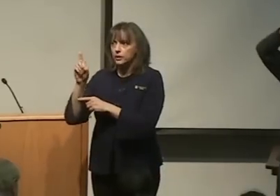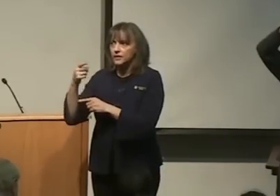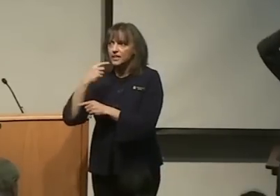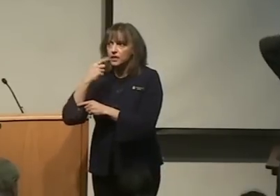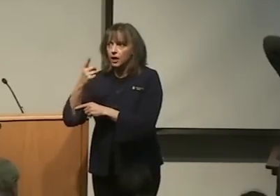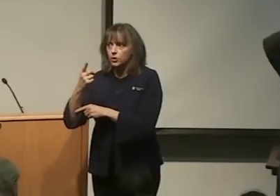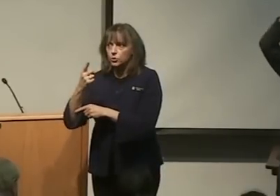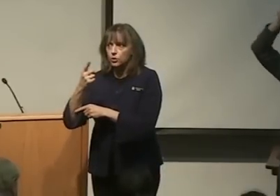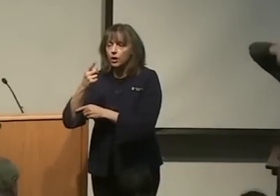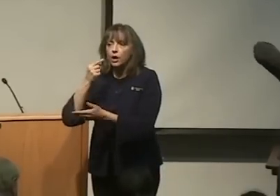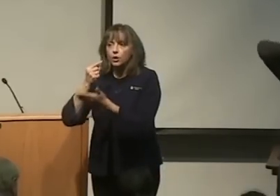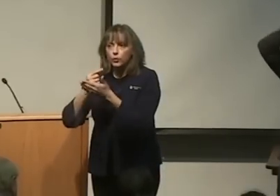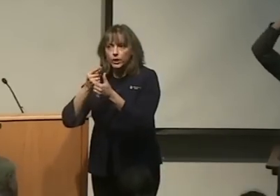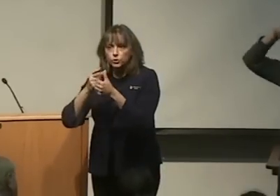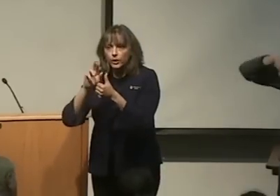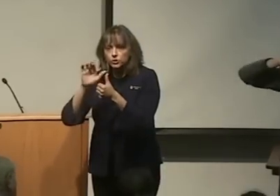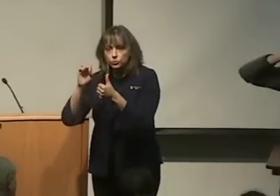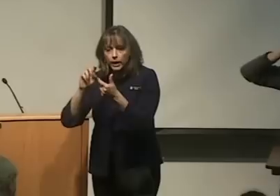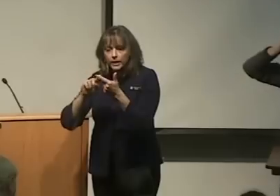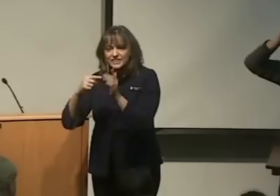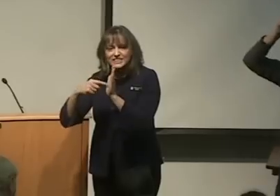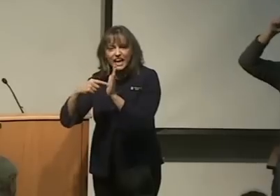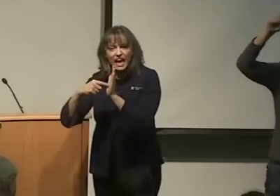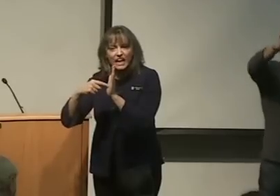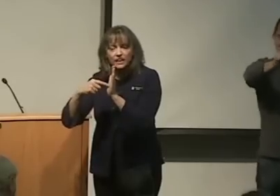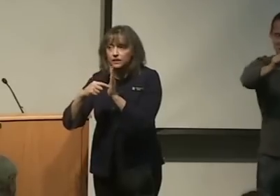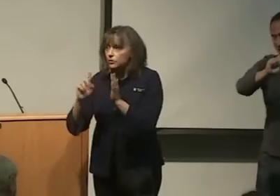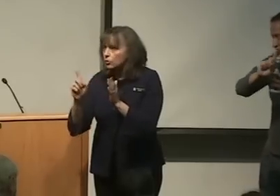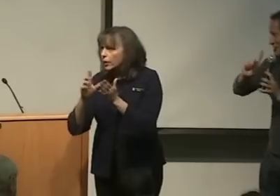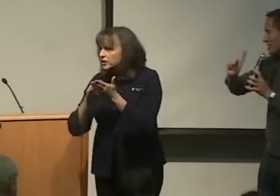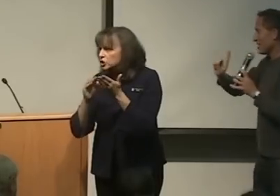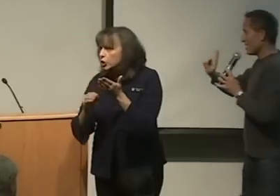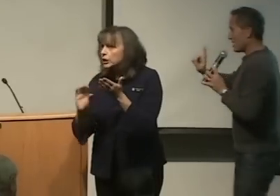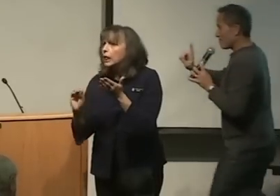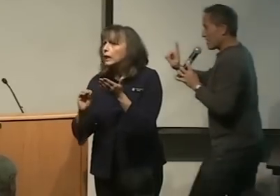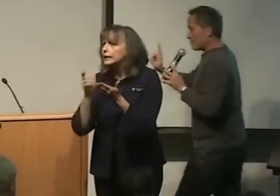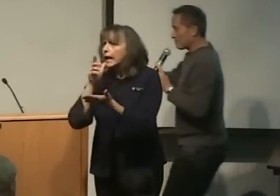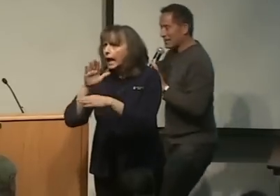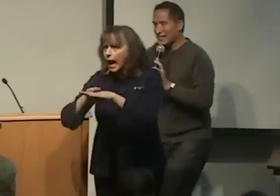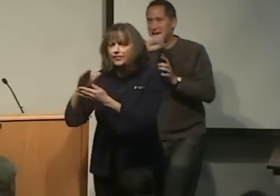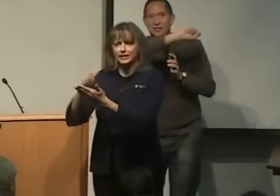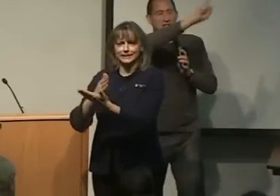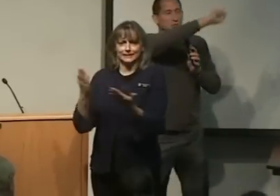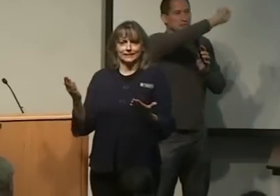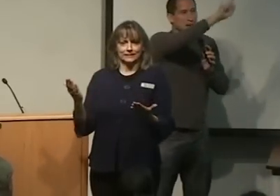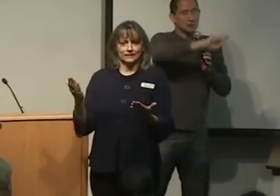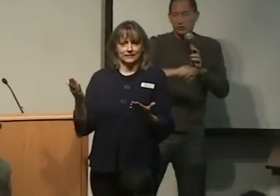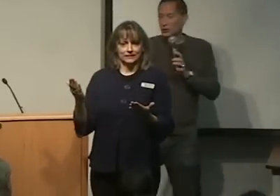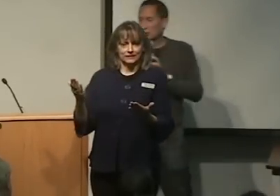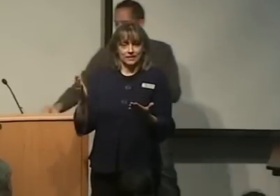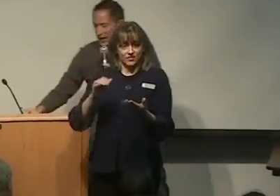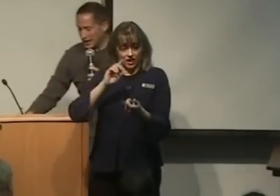Learning actually doesn't really make the list. But that will change. But that tells us what people are looking at here.